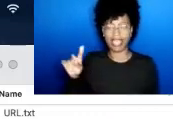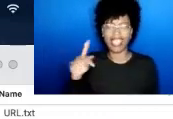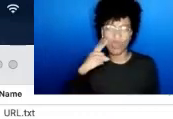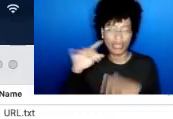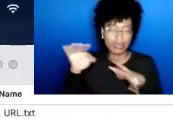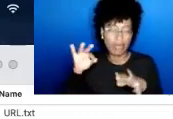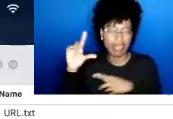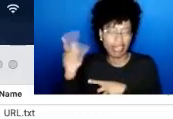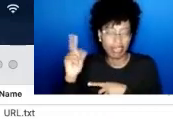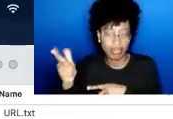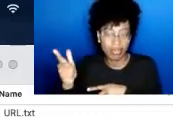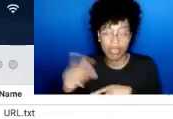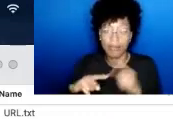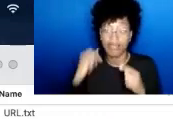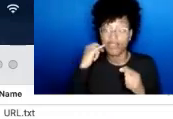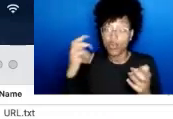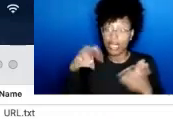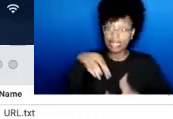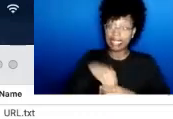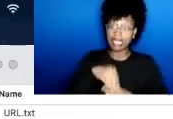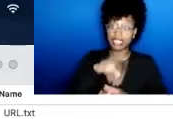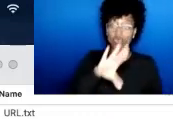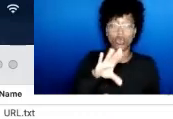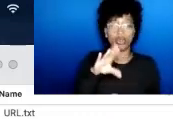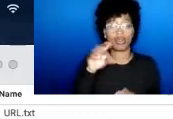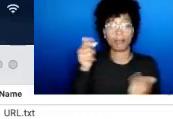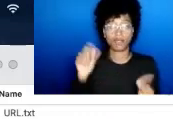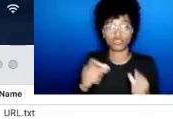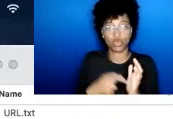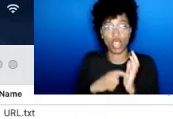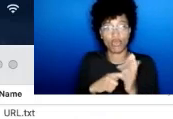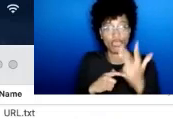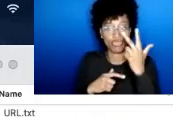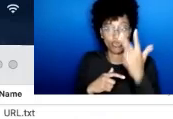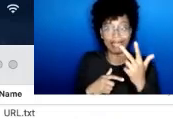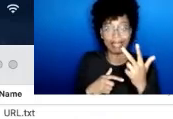07:01:47 you want it within your poster, it has to be one of those three image formats.